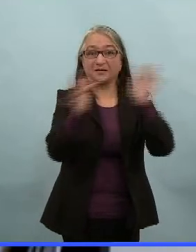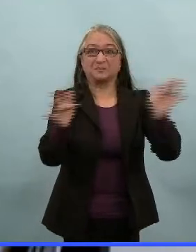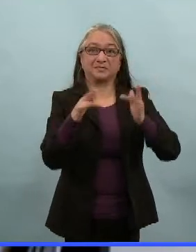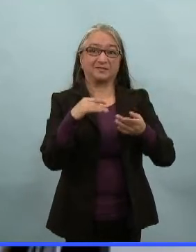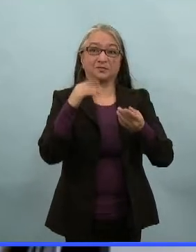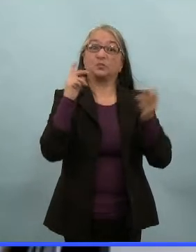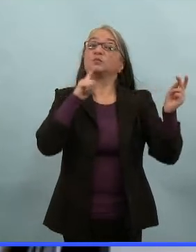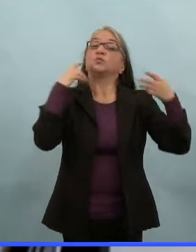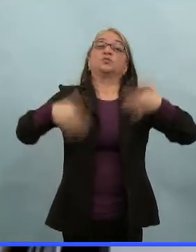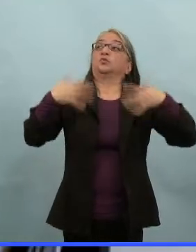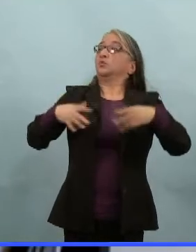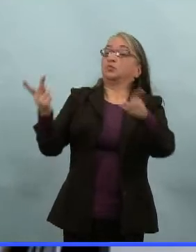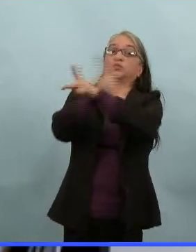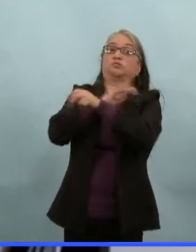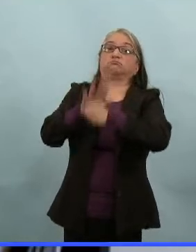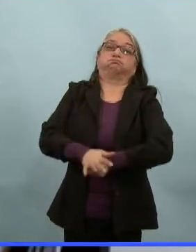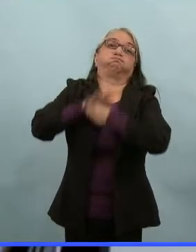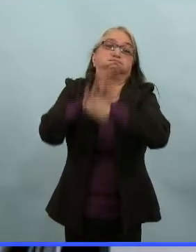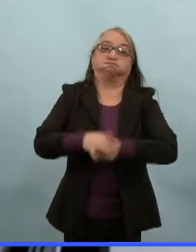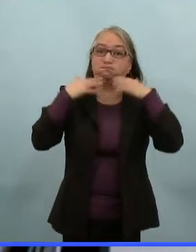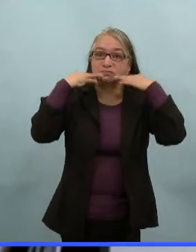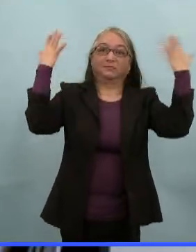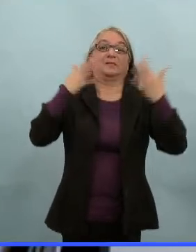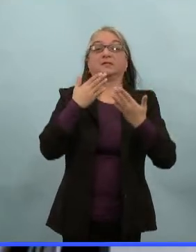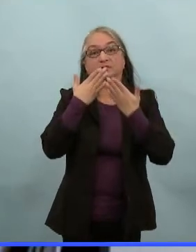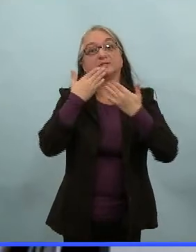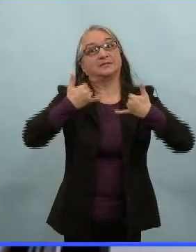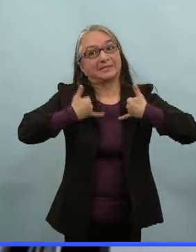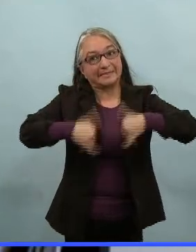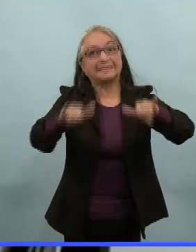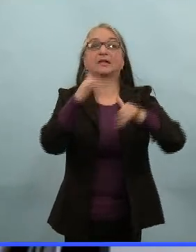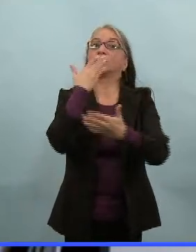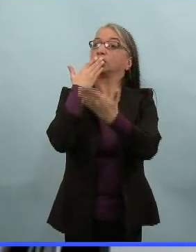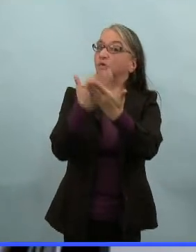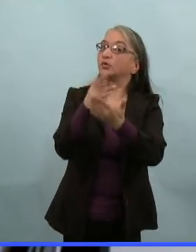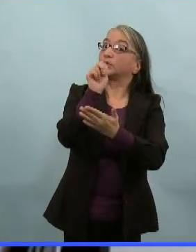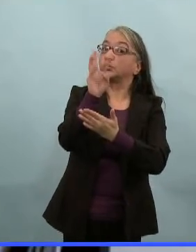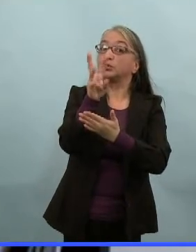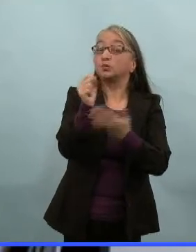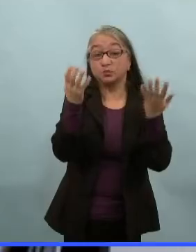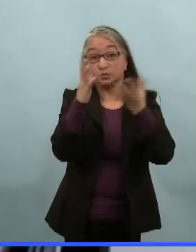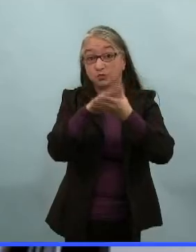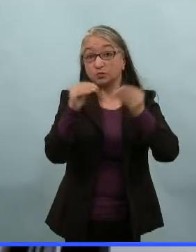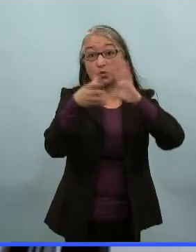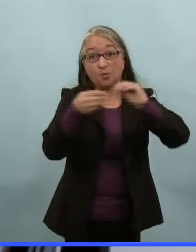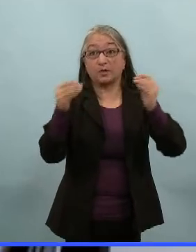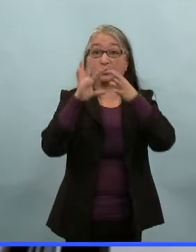to tell about the effectiveness of the vaccine and saving lives so it is still protecting our